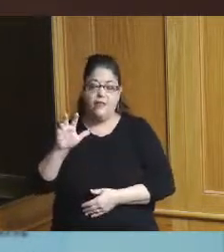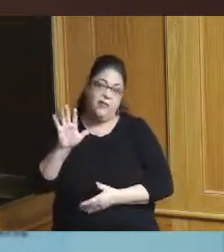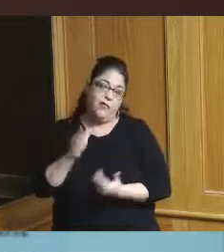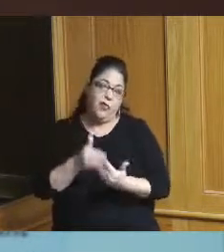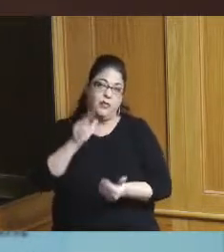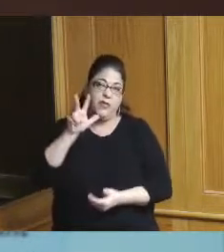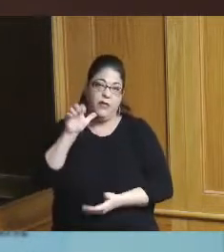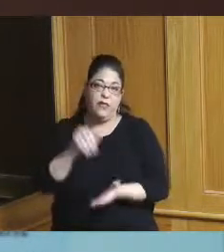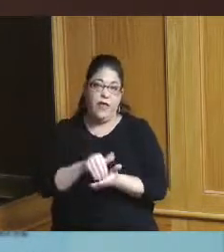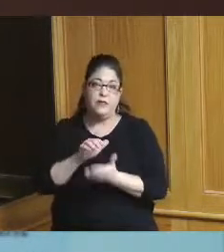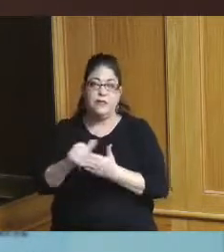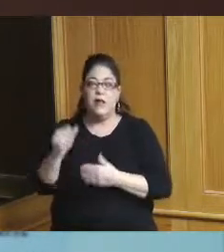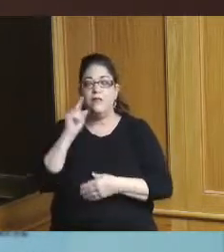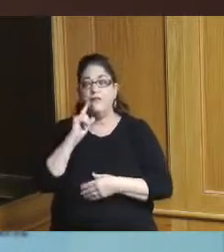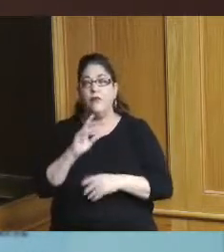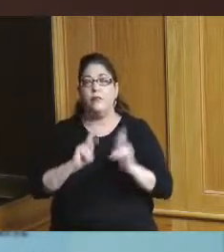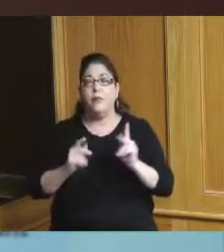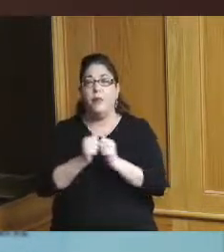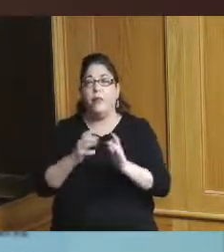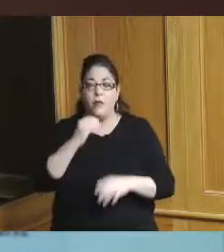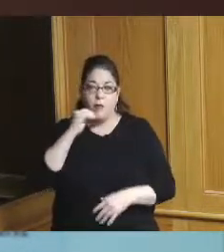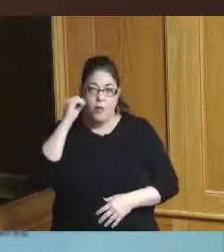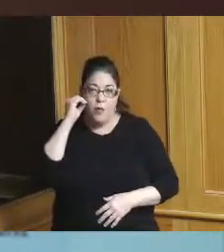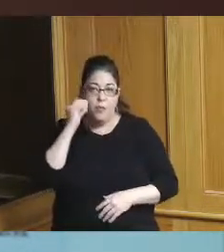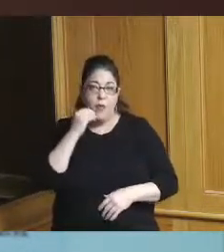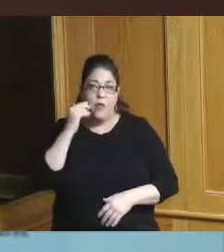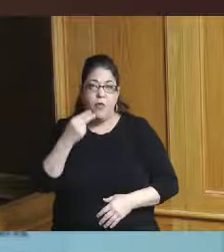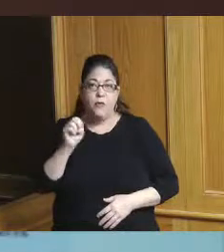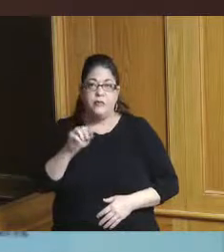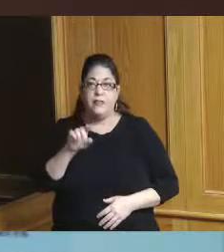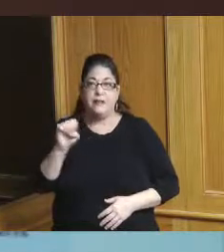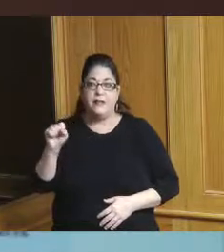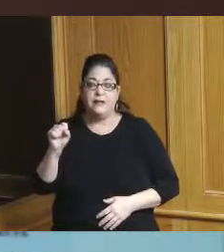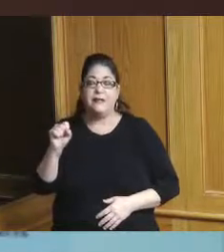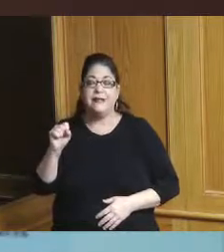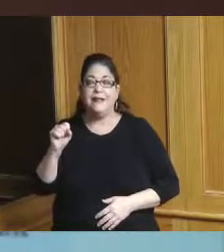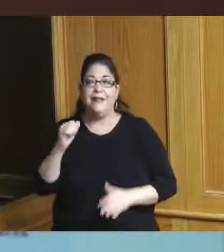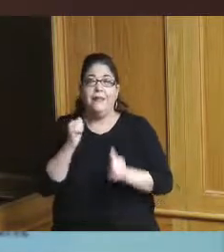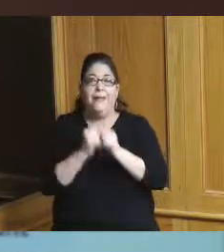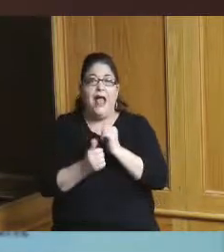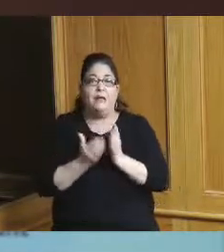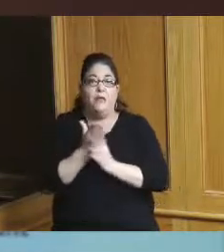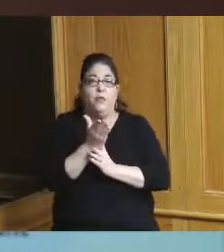services and again mostly a pass through from the county to the continuum of care